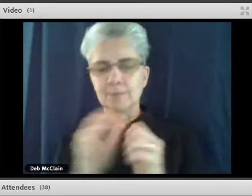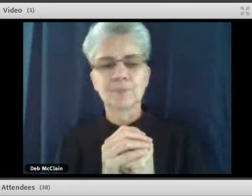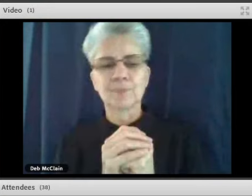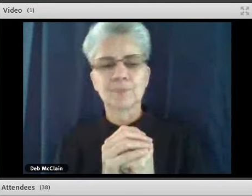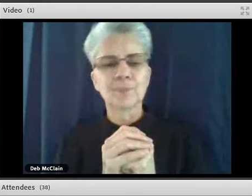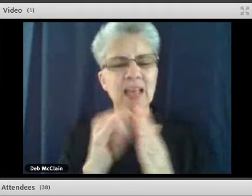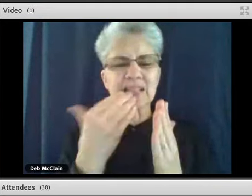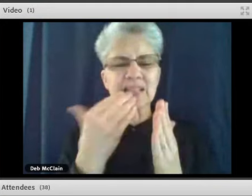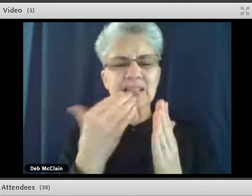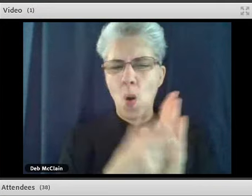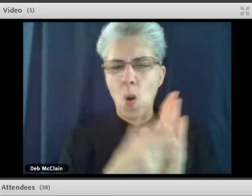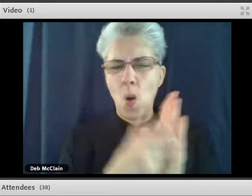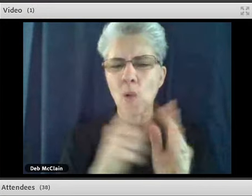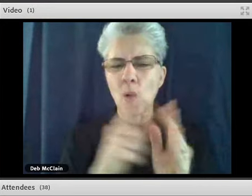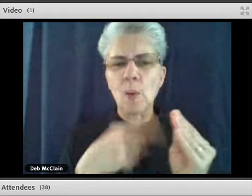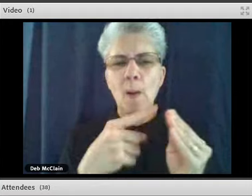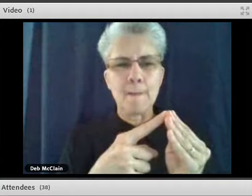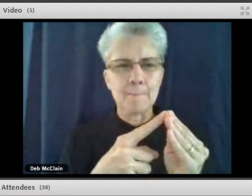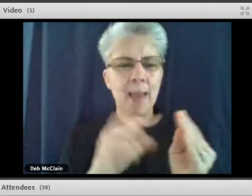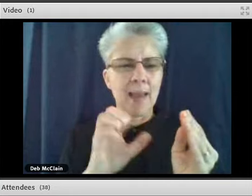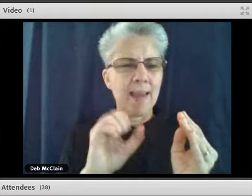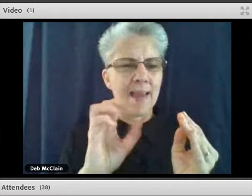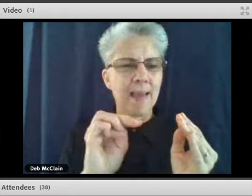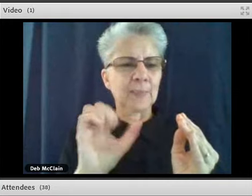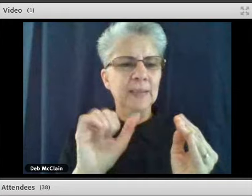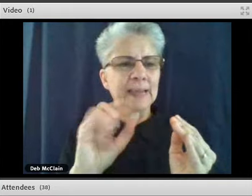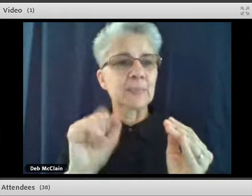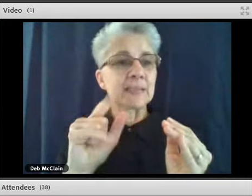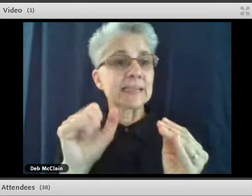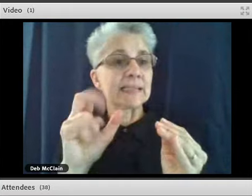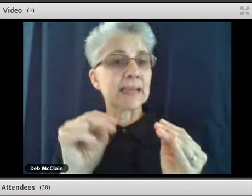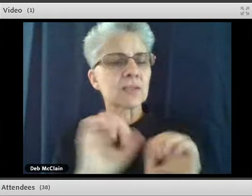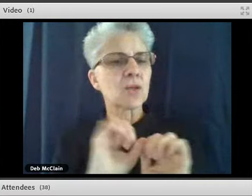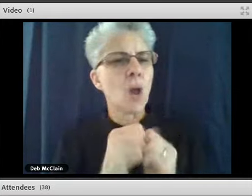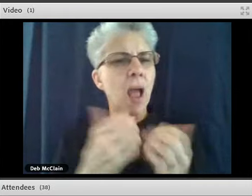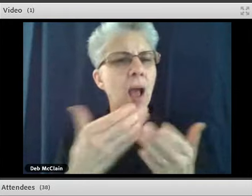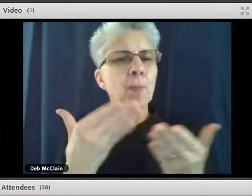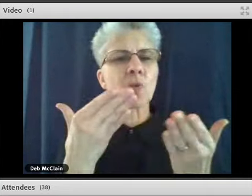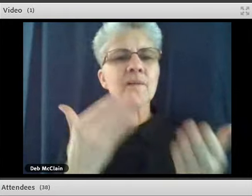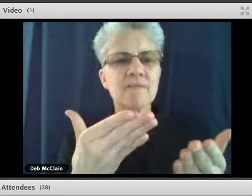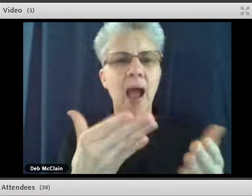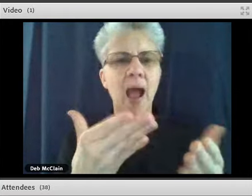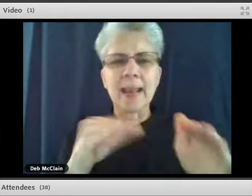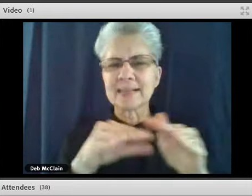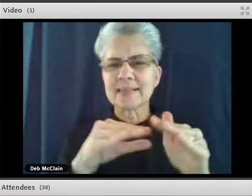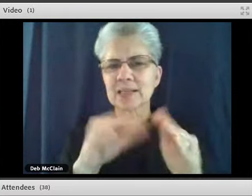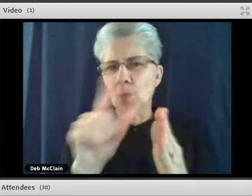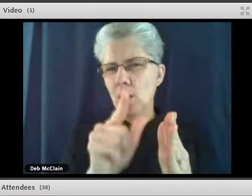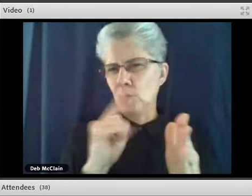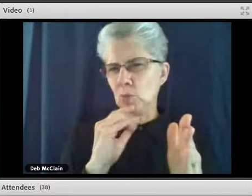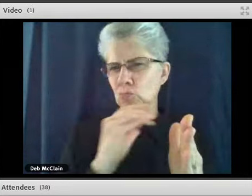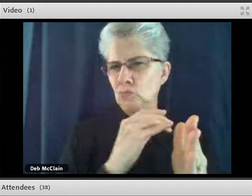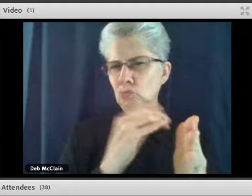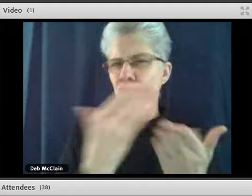And this is a great article, here, by Anne Gibson. So, how can we provide accessible library services?